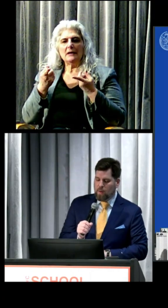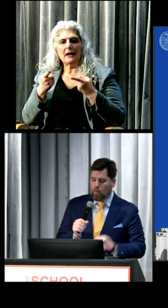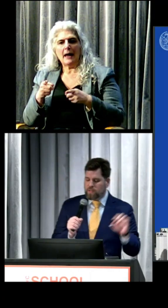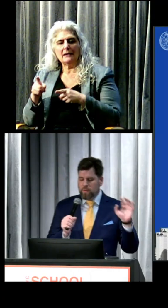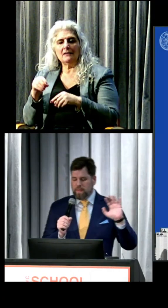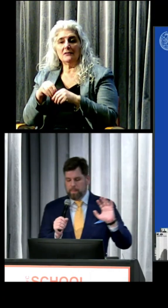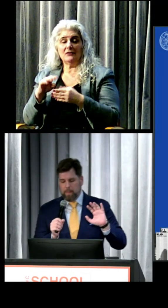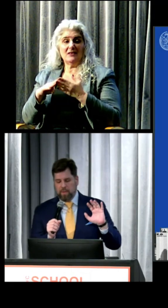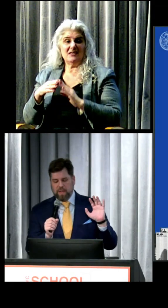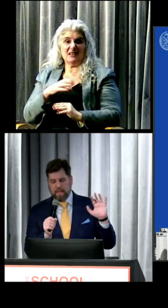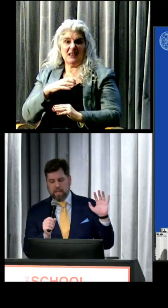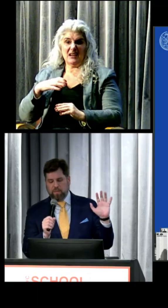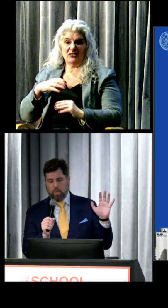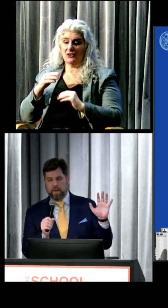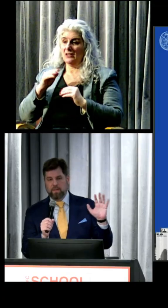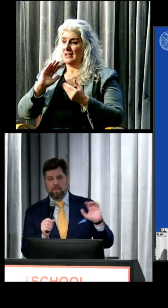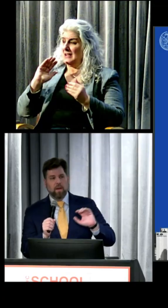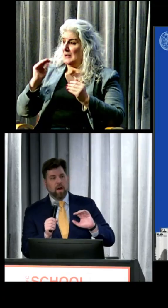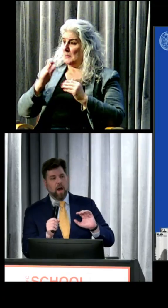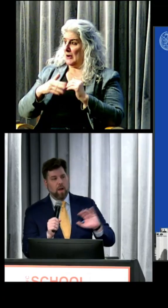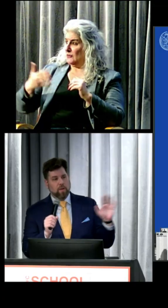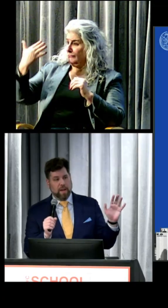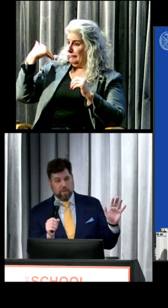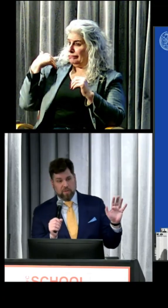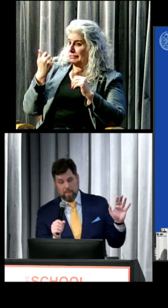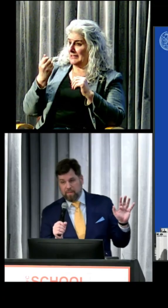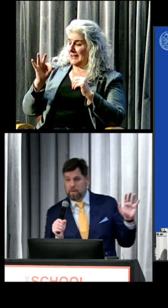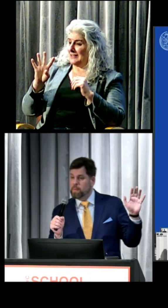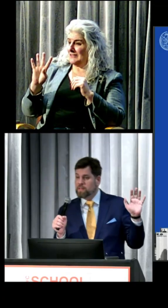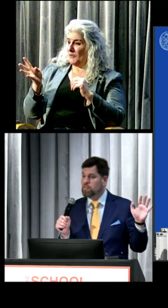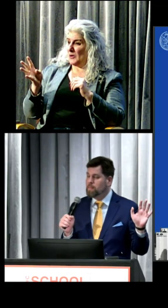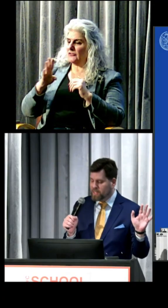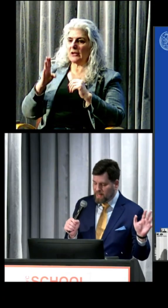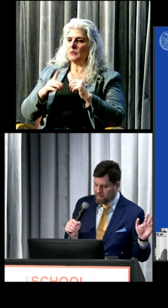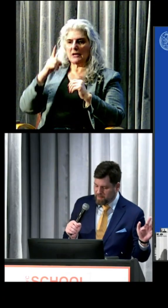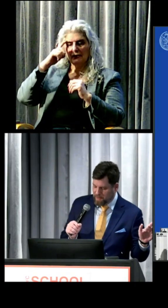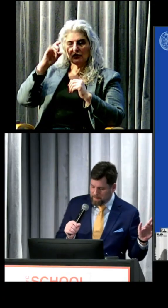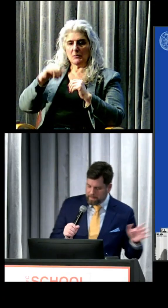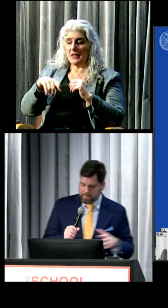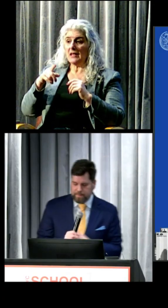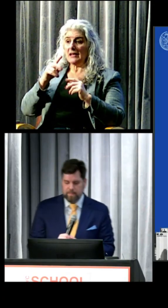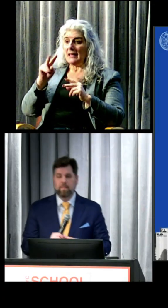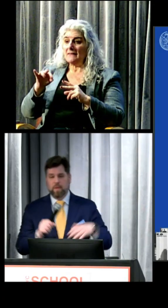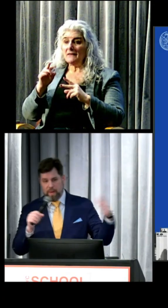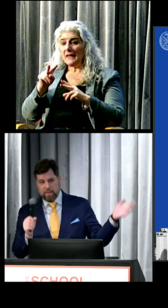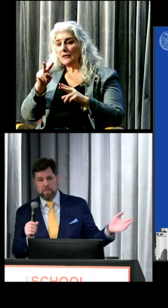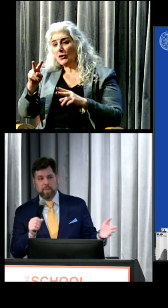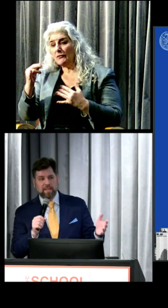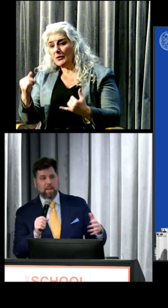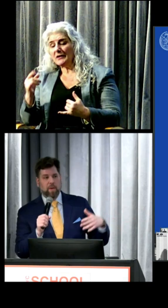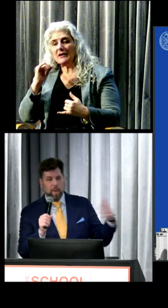exhibition, and we did this purposefully so that you are experiencing all of these individual